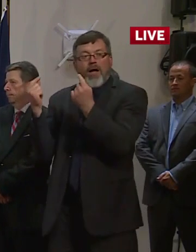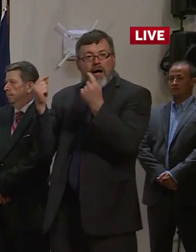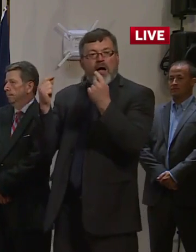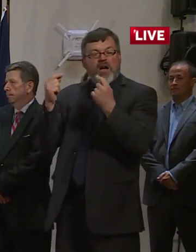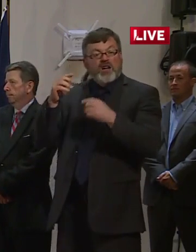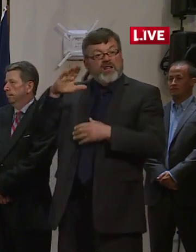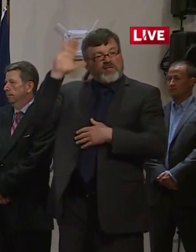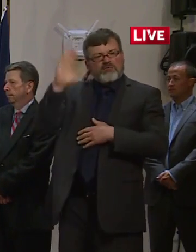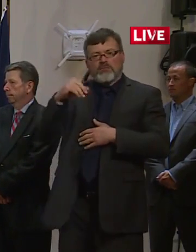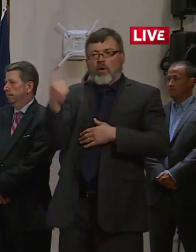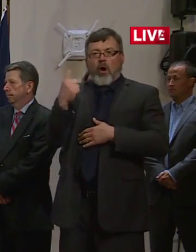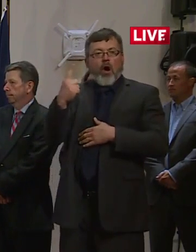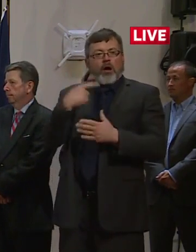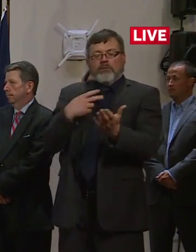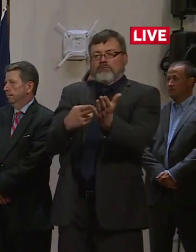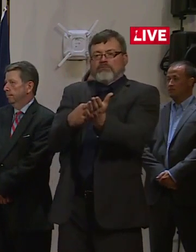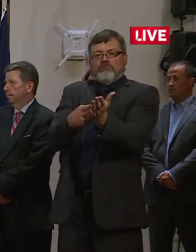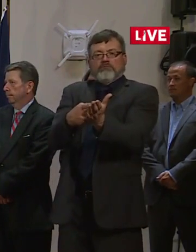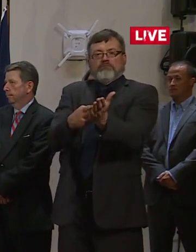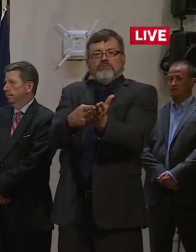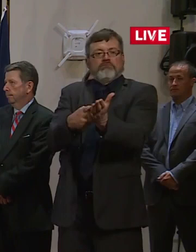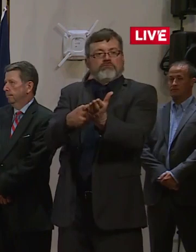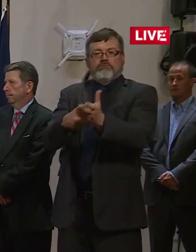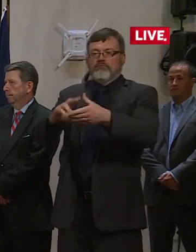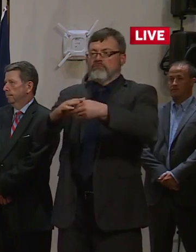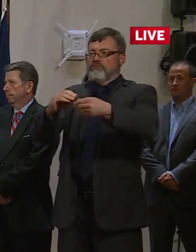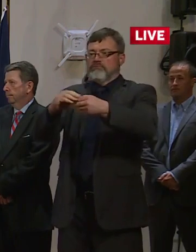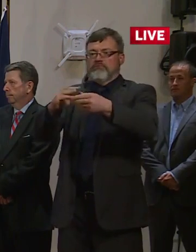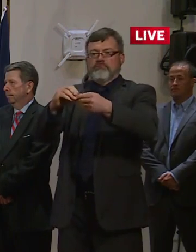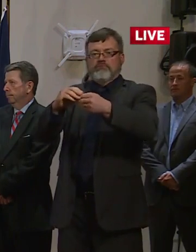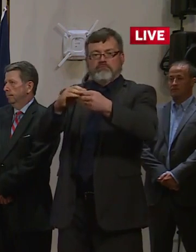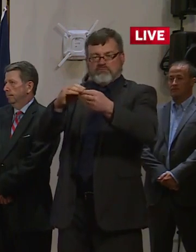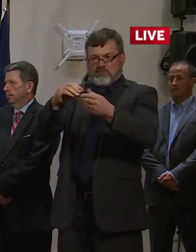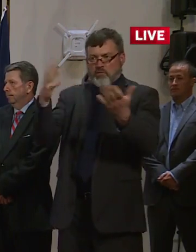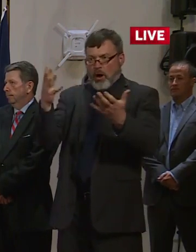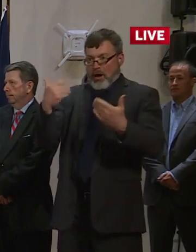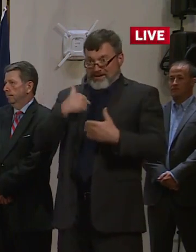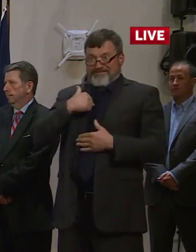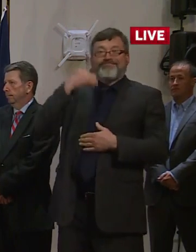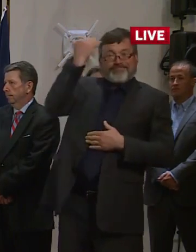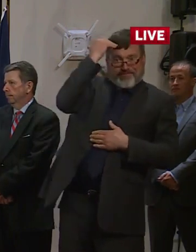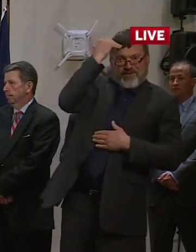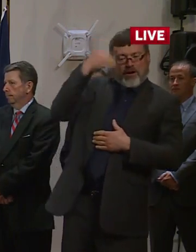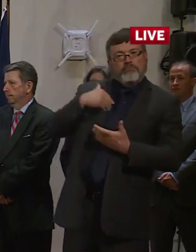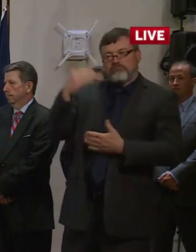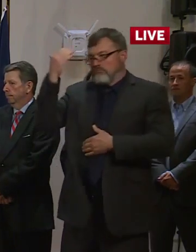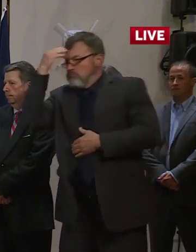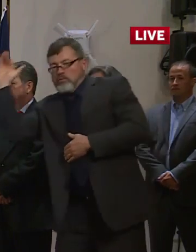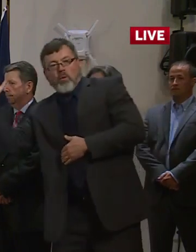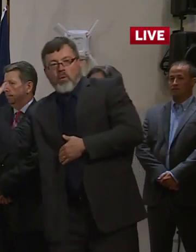OTHERS OFFERING REASONS TO HOPE AND CONFIDENCE IN BRIGHTER DAYS AHEAD.